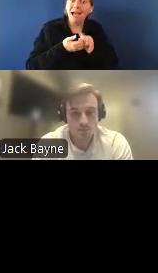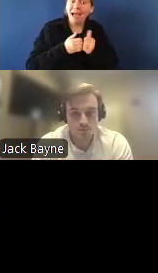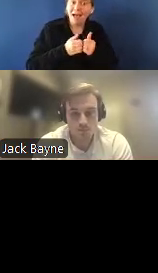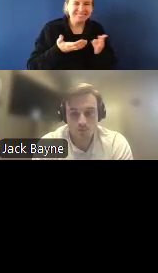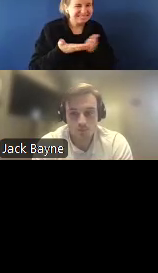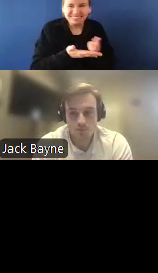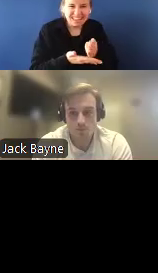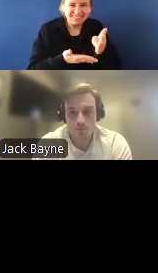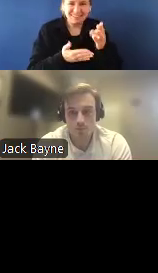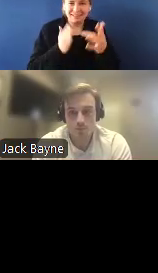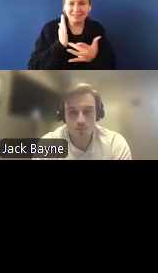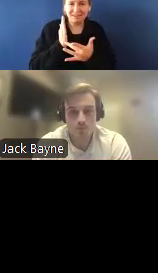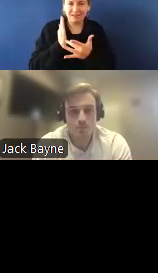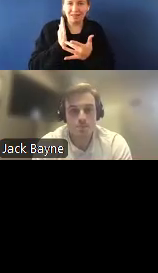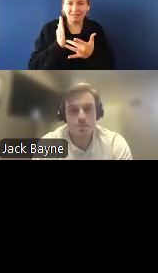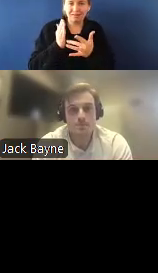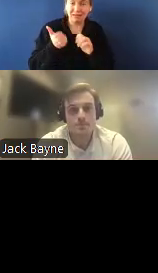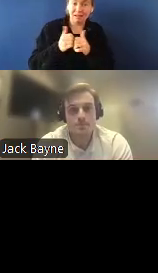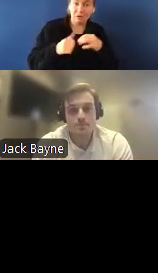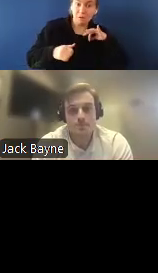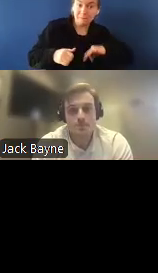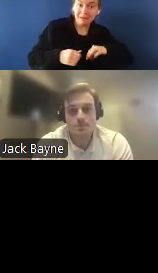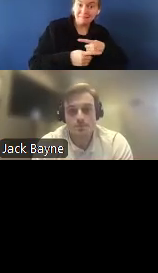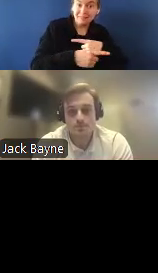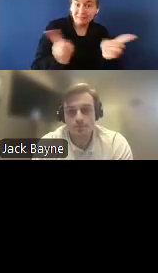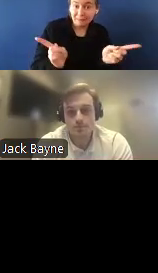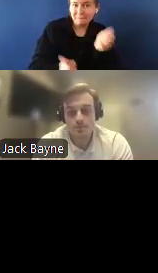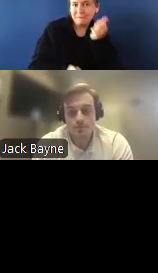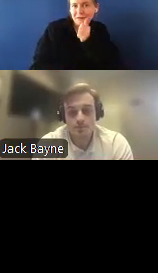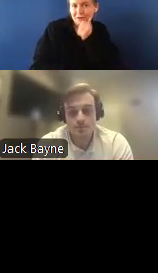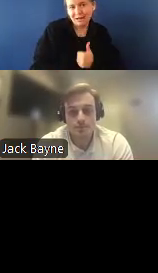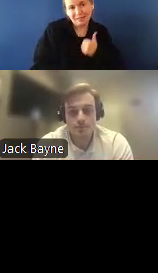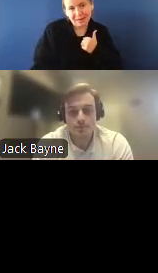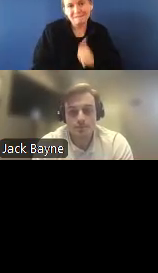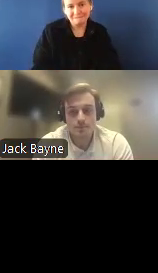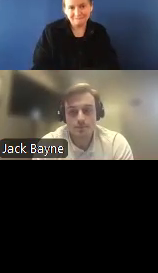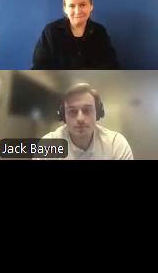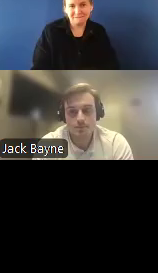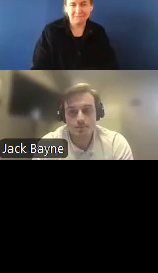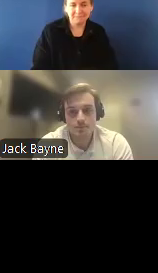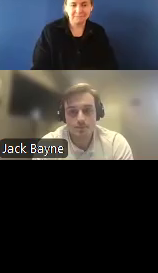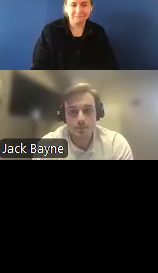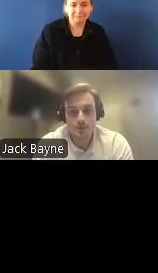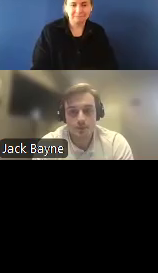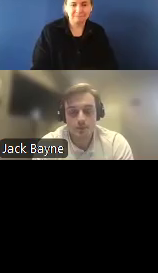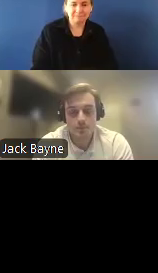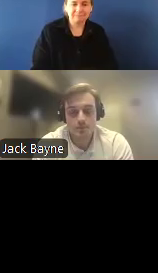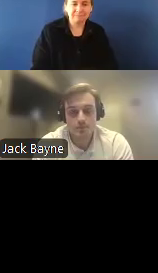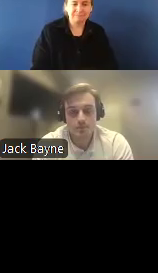technology and how it would benefit them in their everyday life. Along with going into employment,